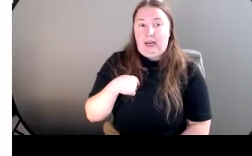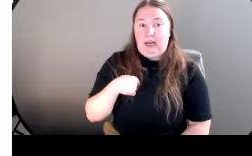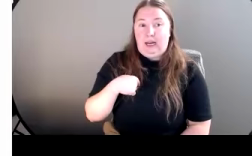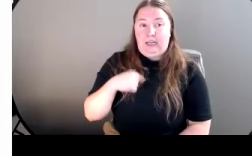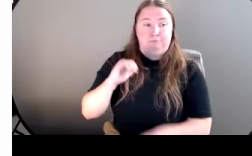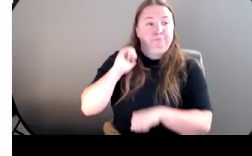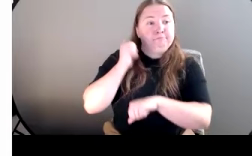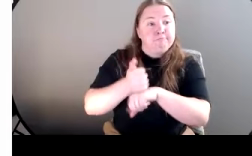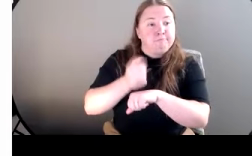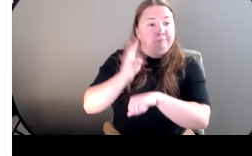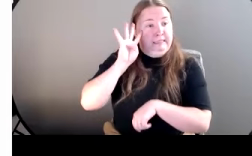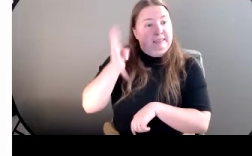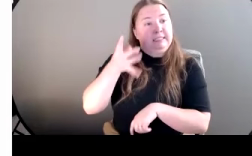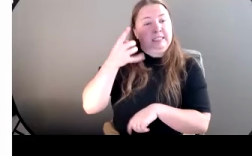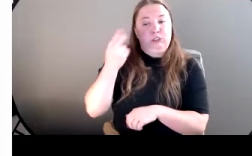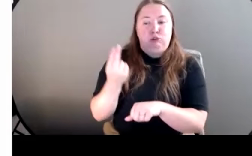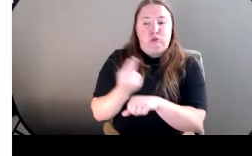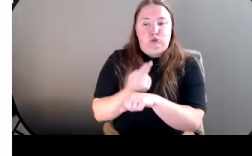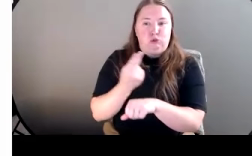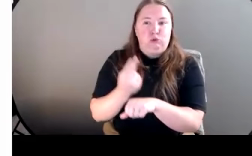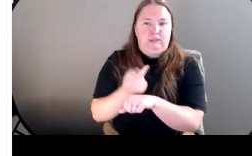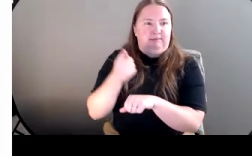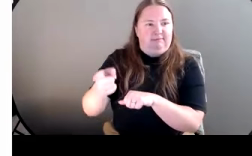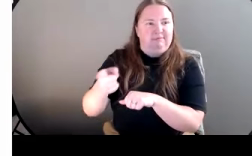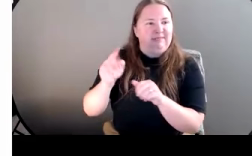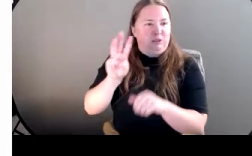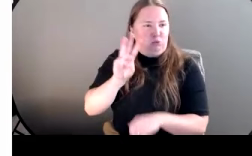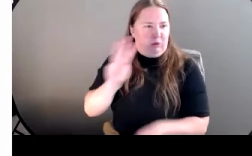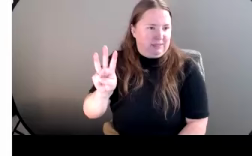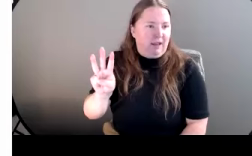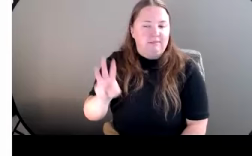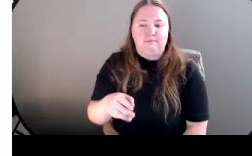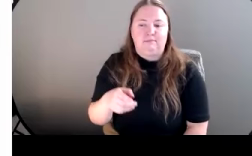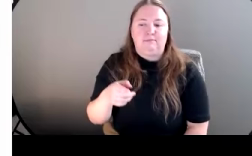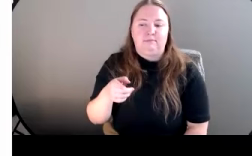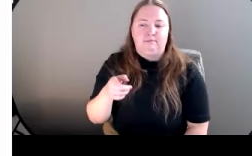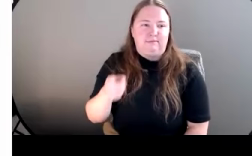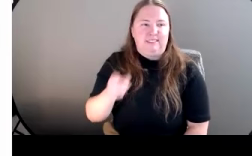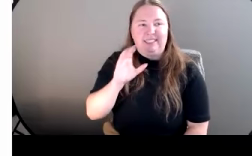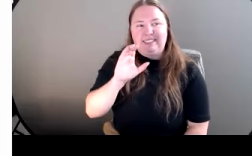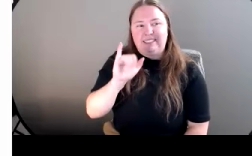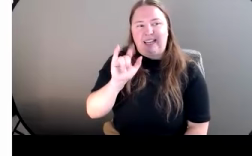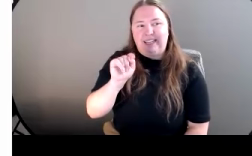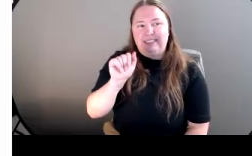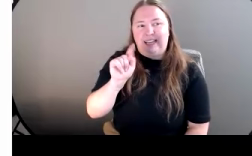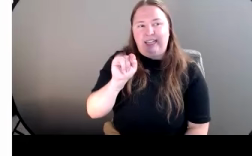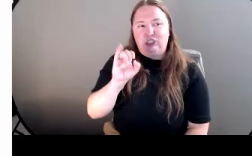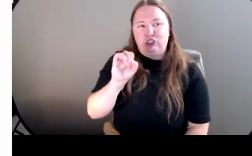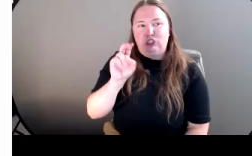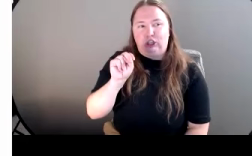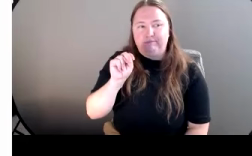using this open attribution builder. This is the citation for this open attribution builder.